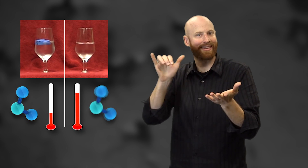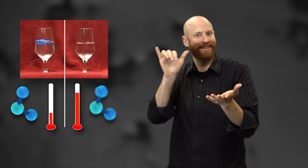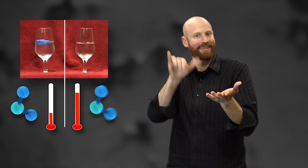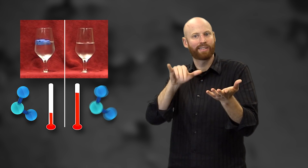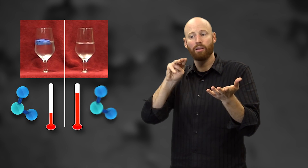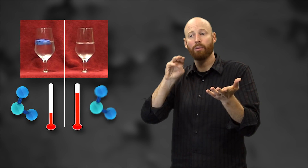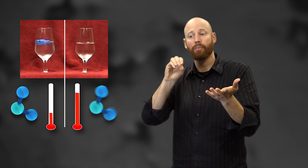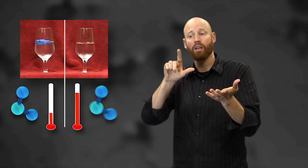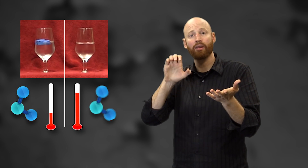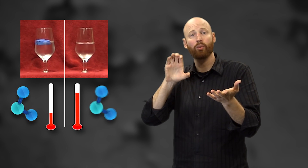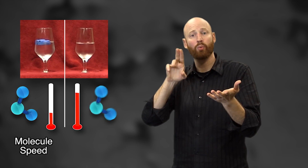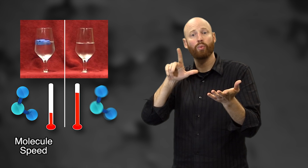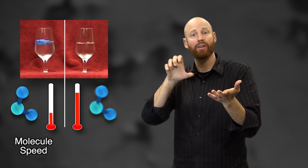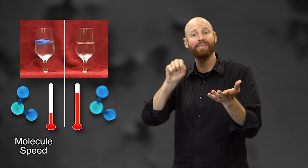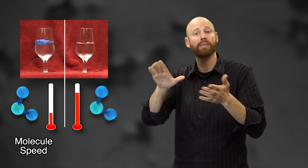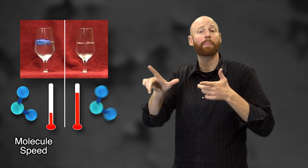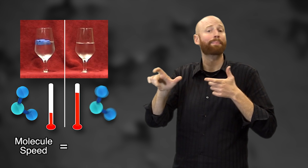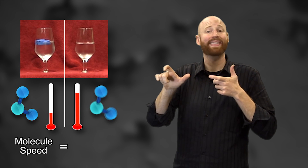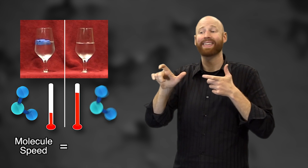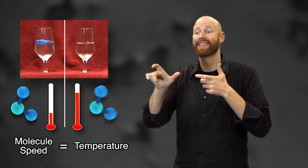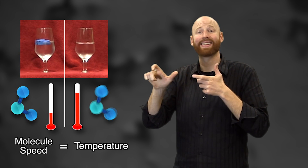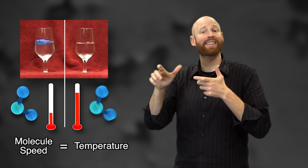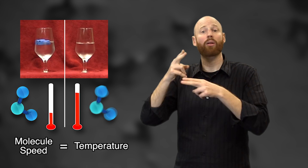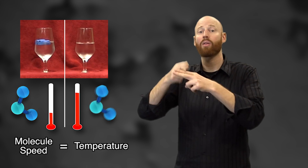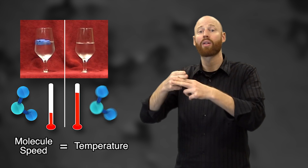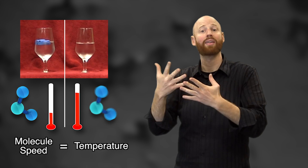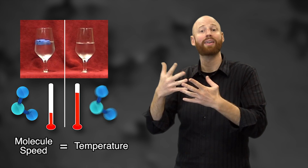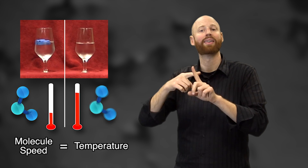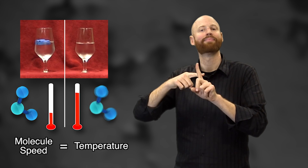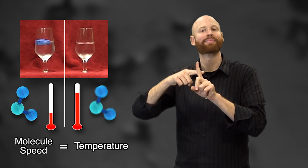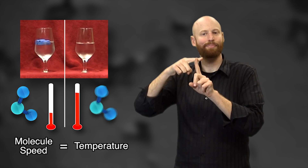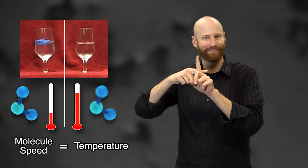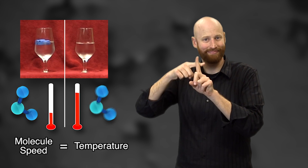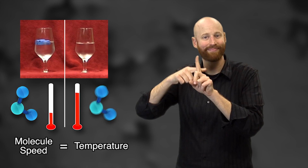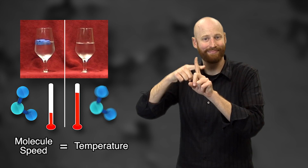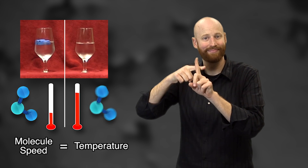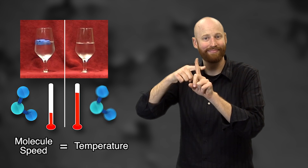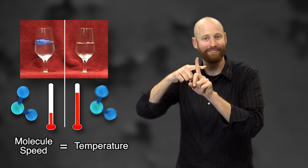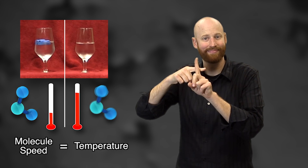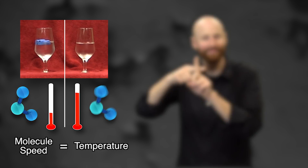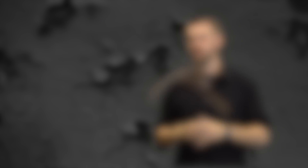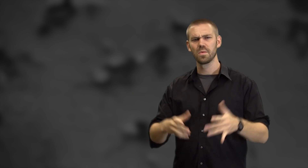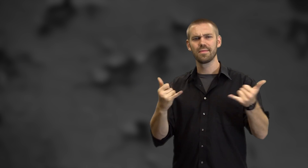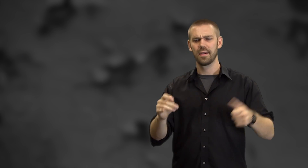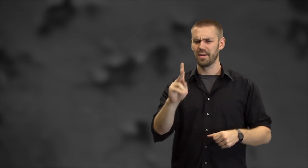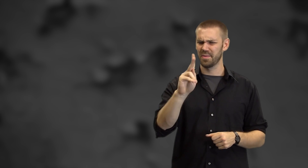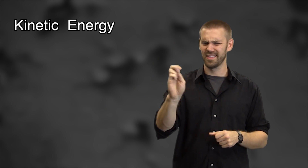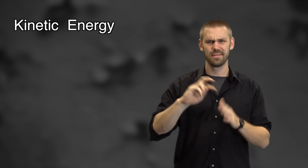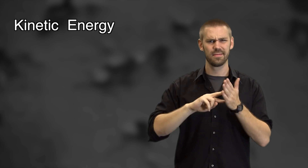We call the measurement of molecular speed "temperature." Jeremy: Okay.